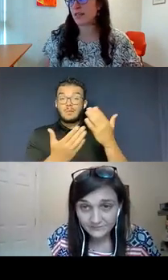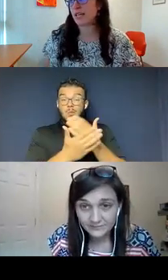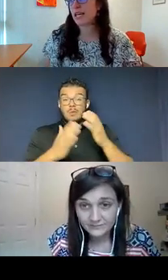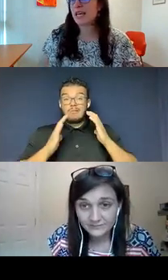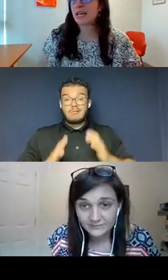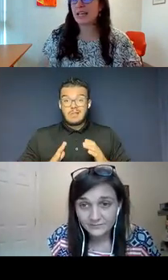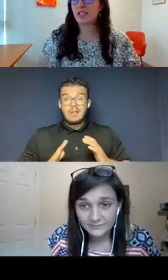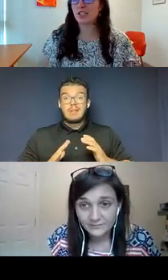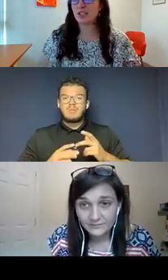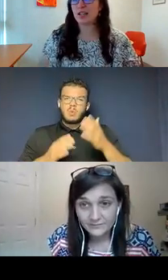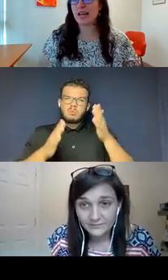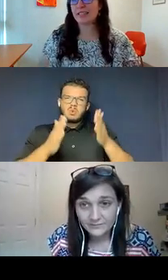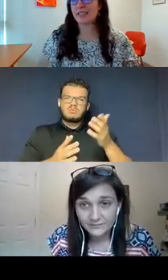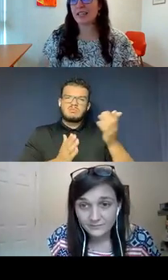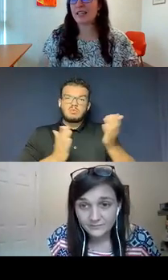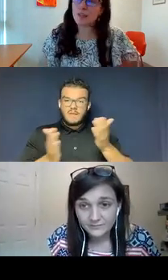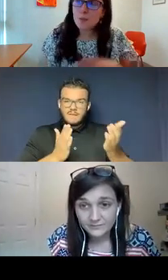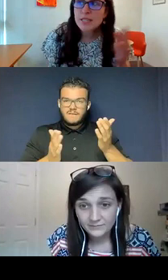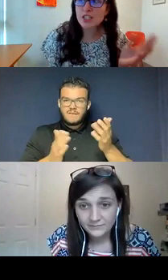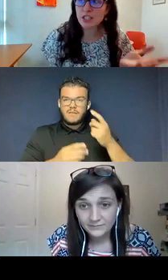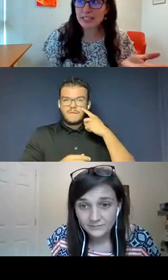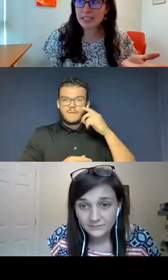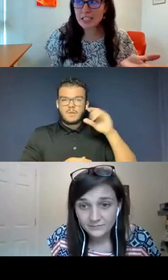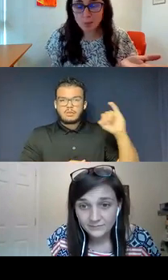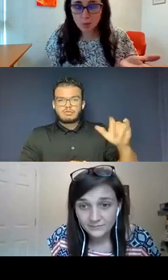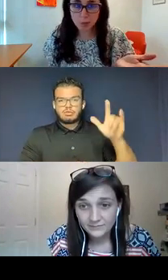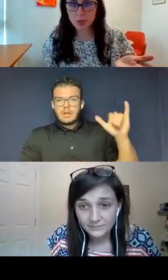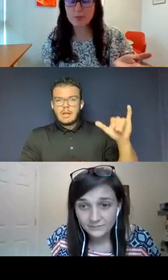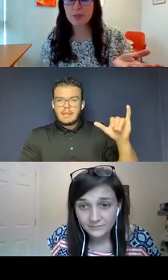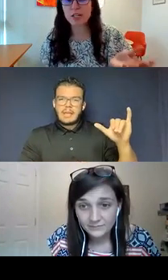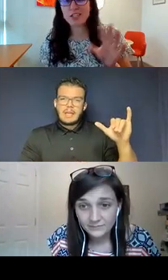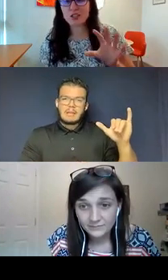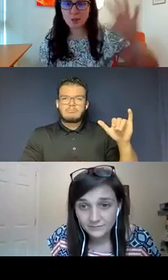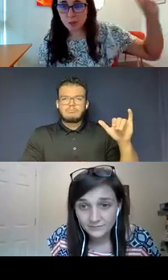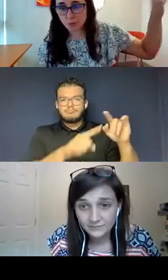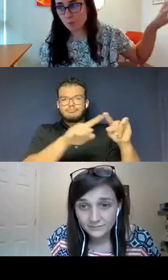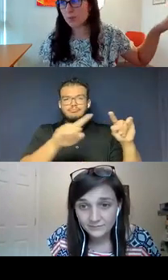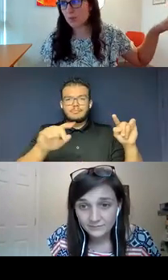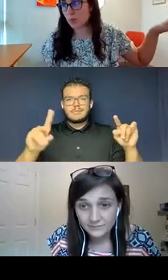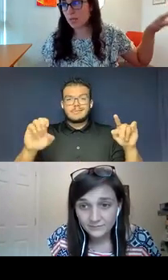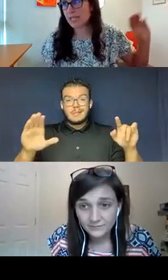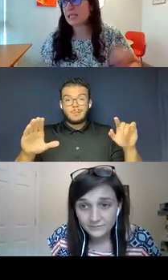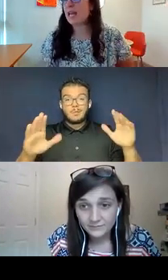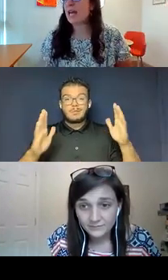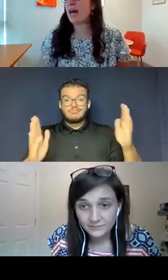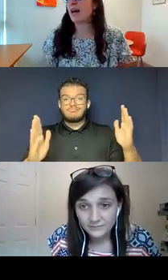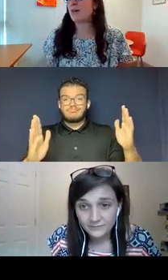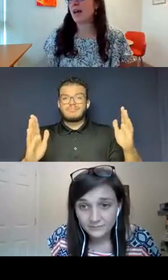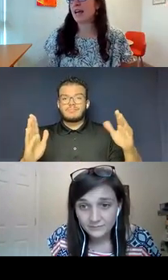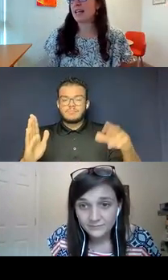you're serving in the July to December reporting period-- that was before this--